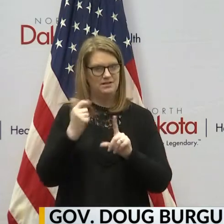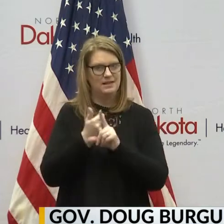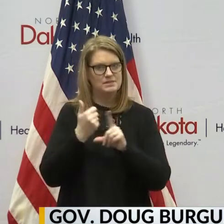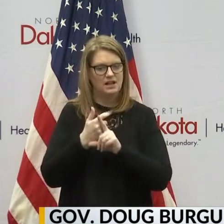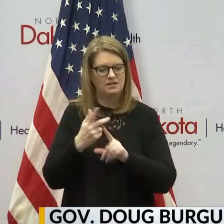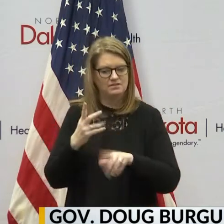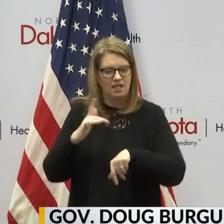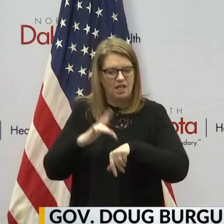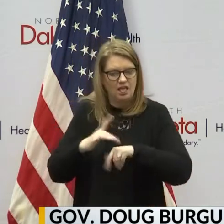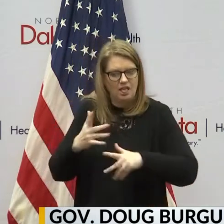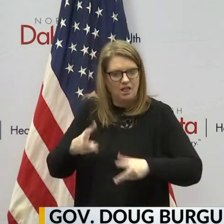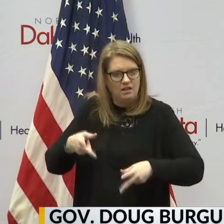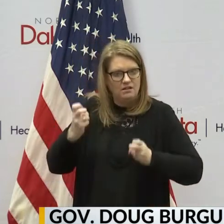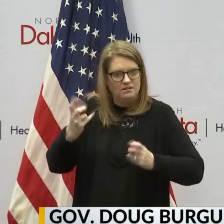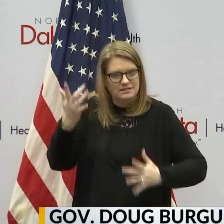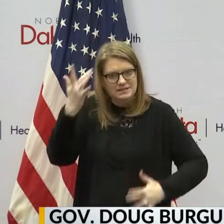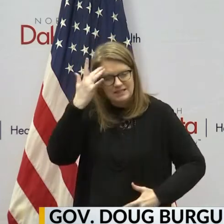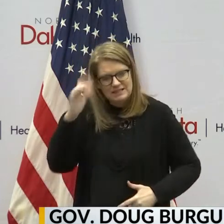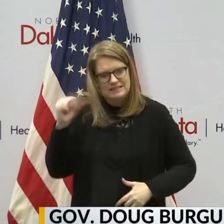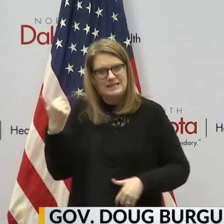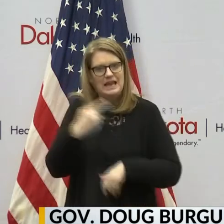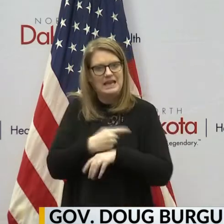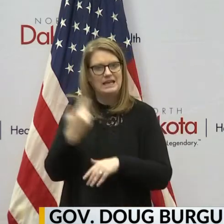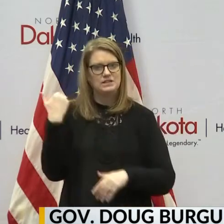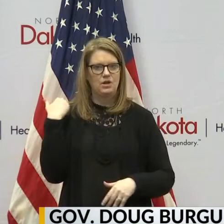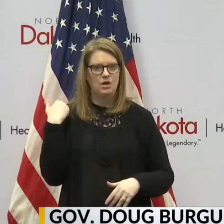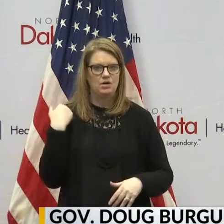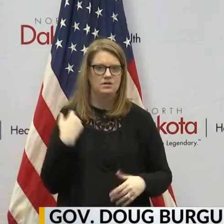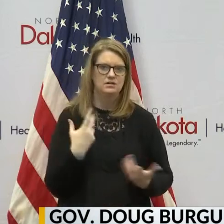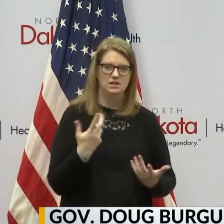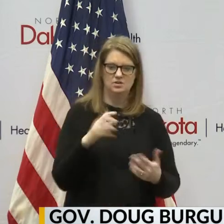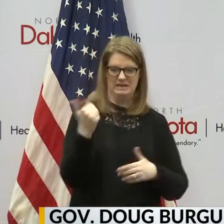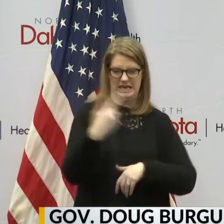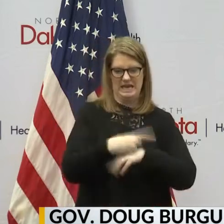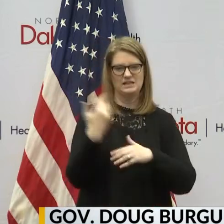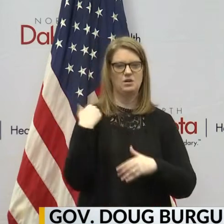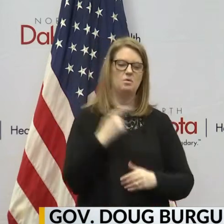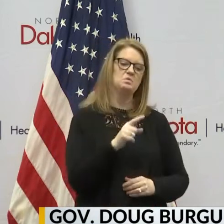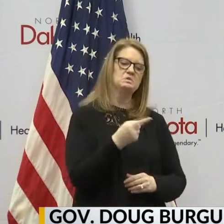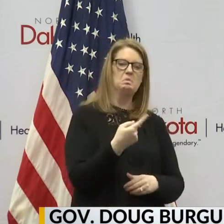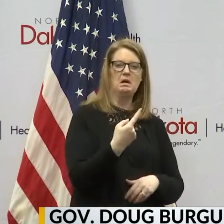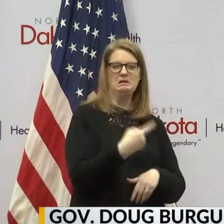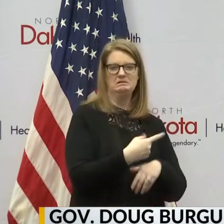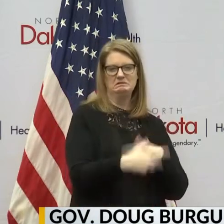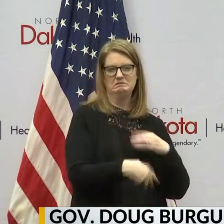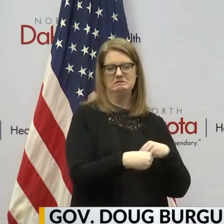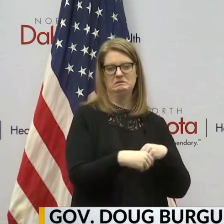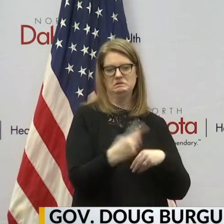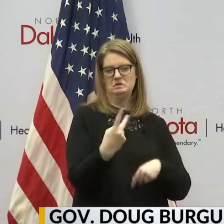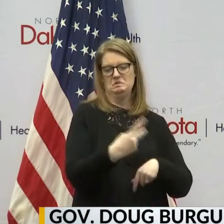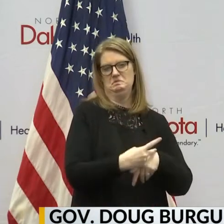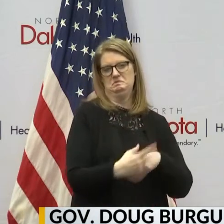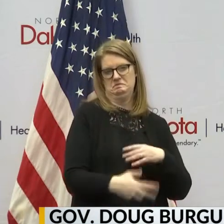IT IS LATENT AND IF WE GOT THE 26 NEW CASES TODAY, THAT IS LIKE SAYING 26 PEOPLE CONTRACTED THIS 10 DAYS AGO AND